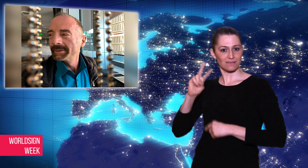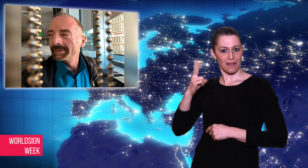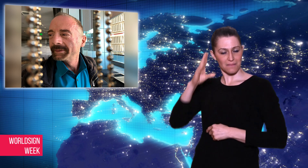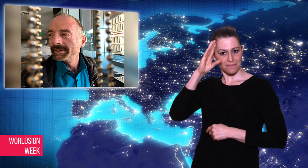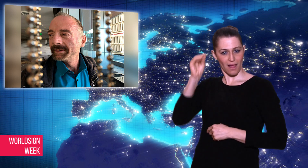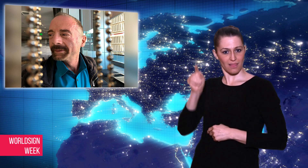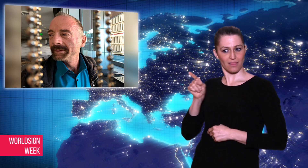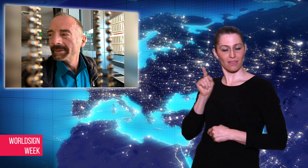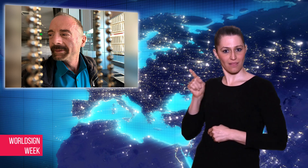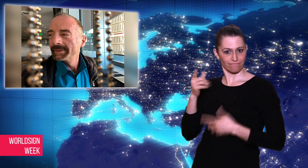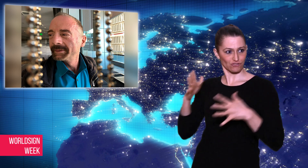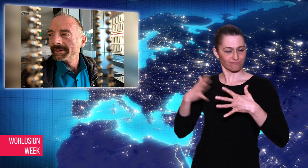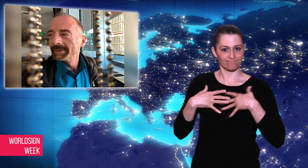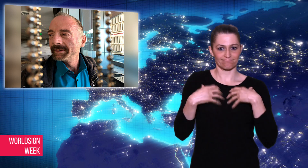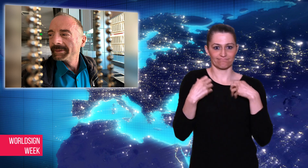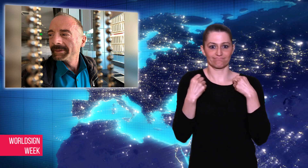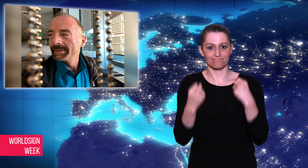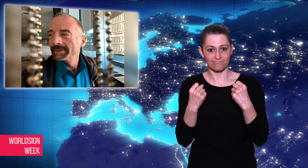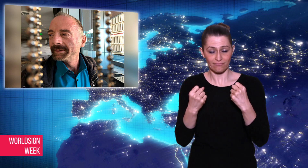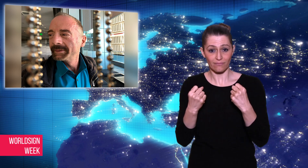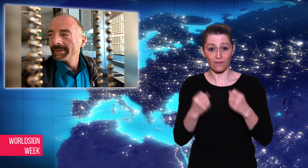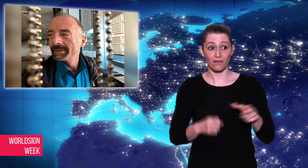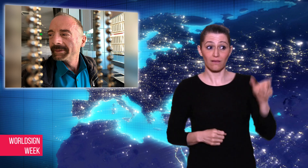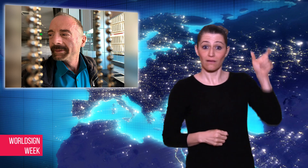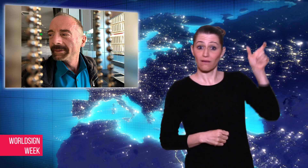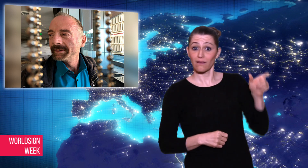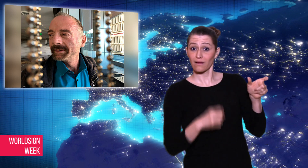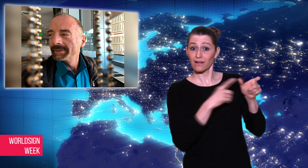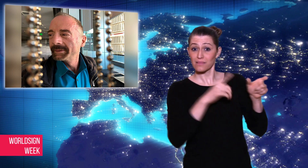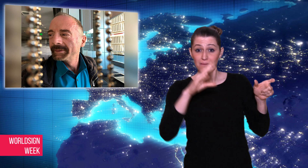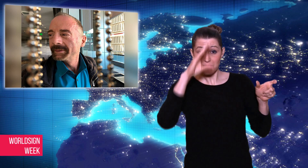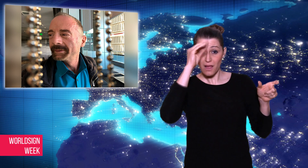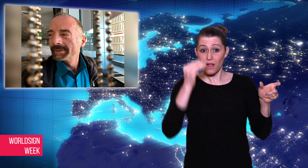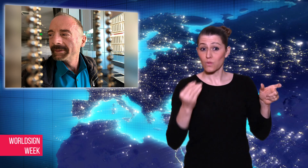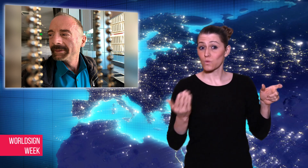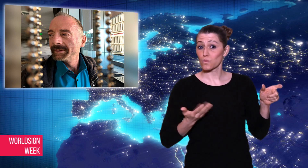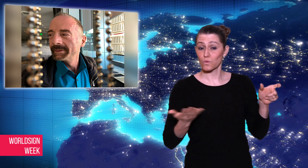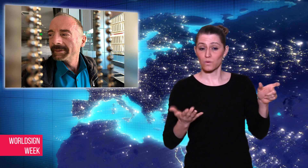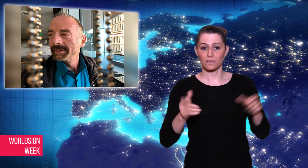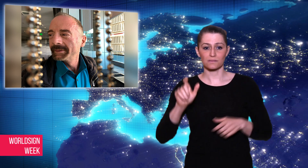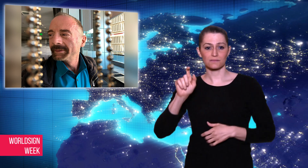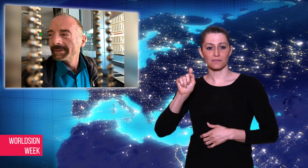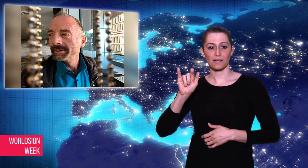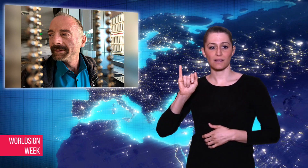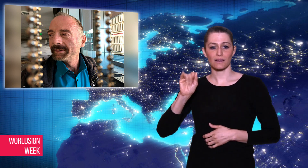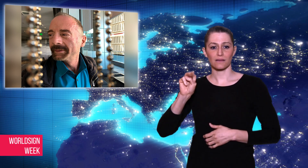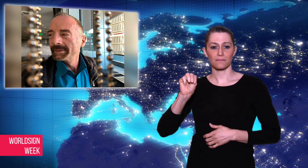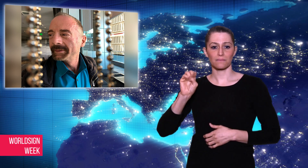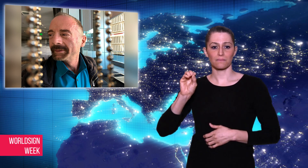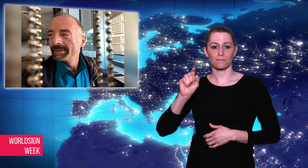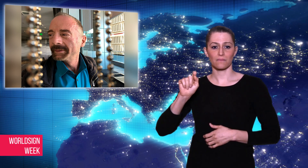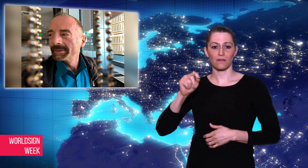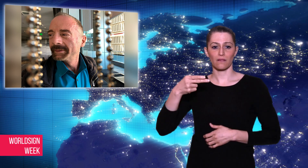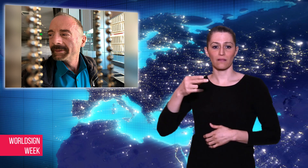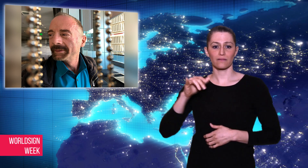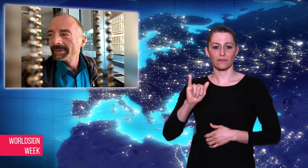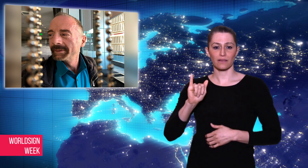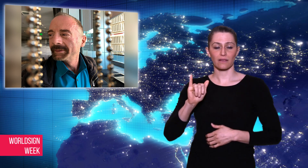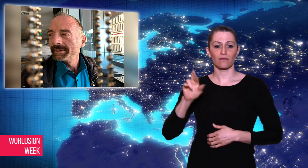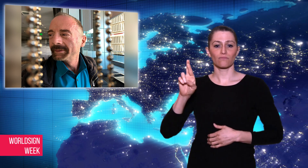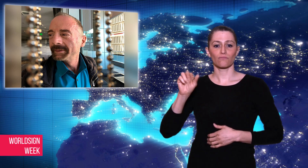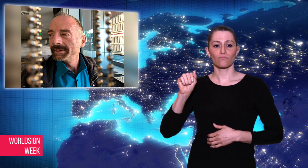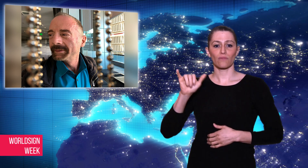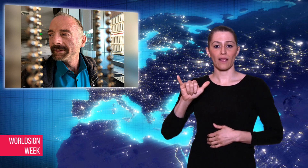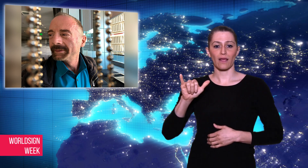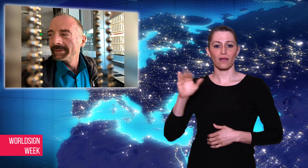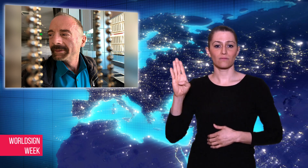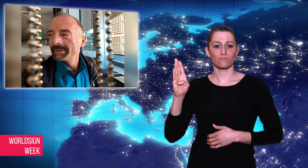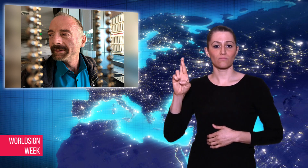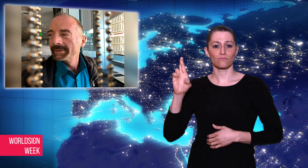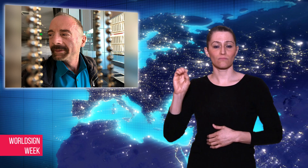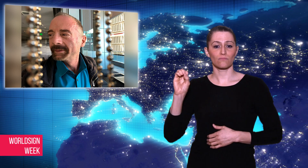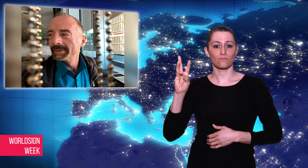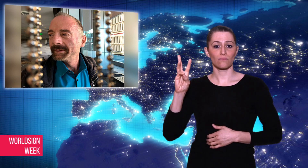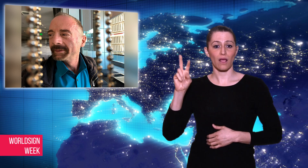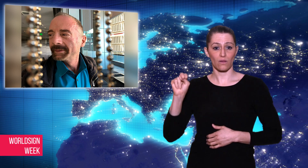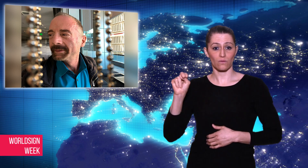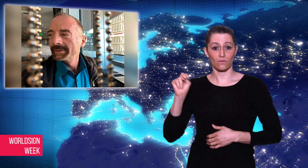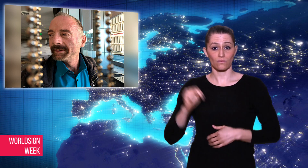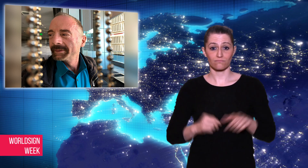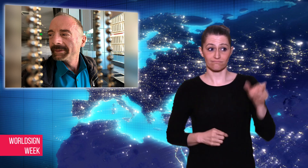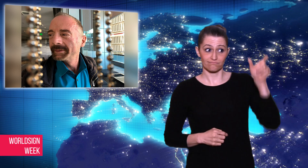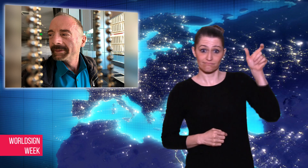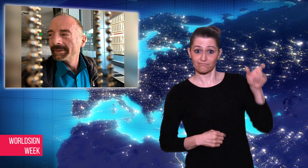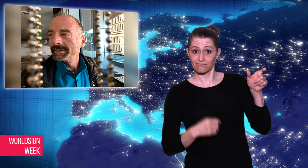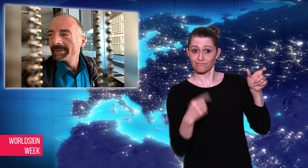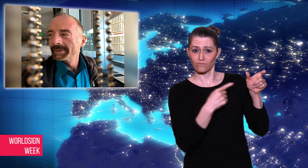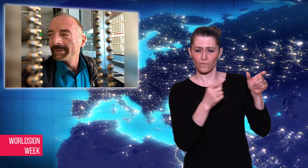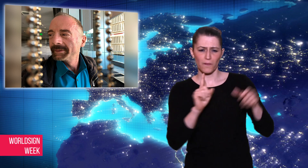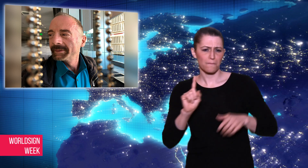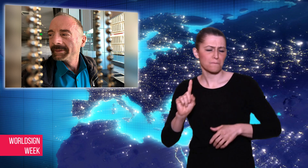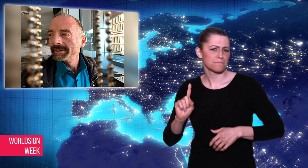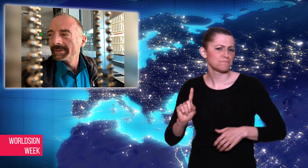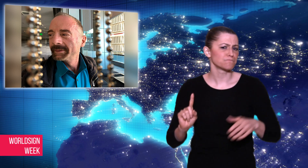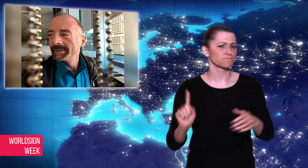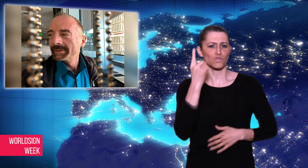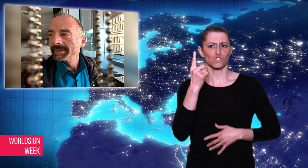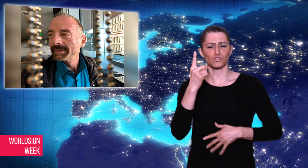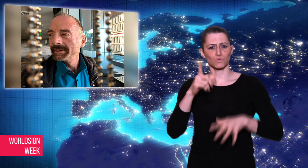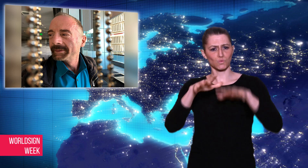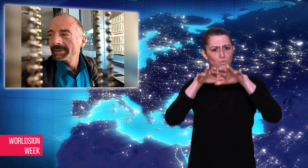Timothy Ray Brown. He was the first in the world to receive